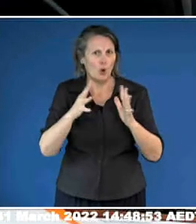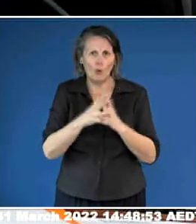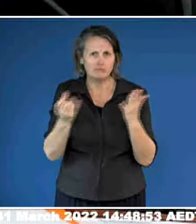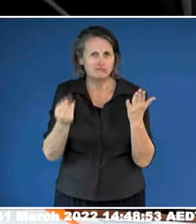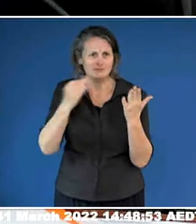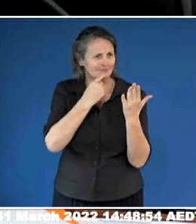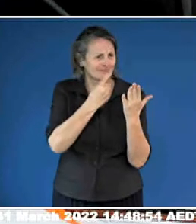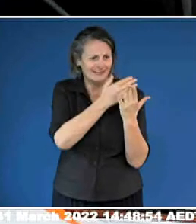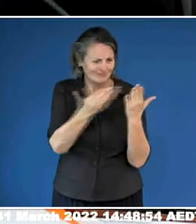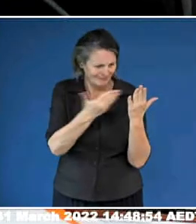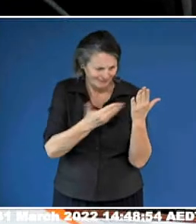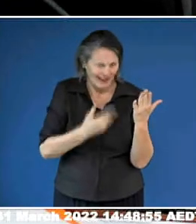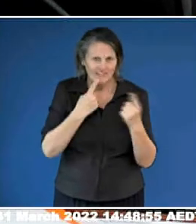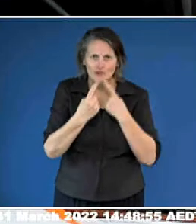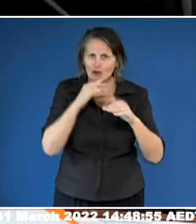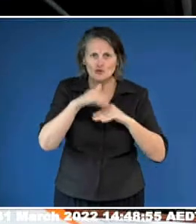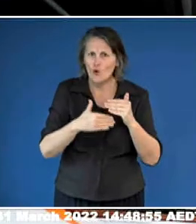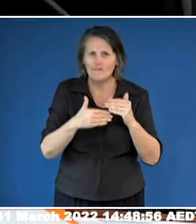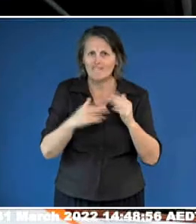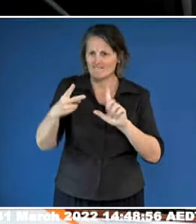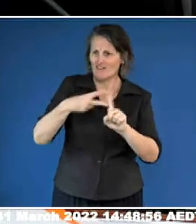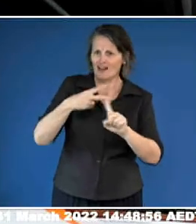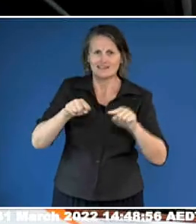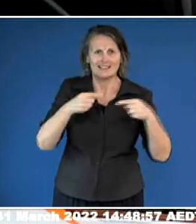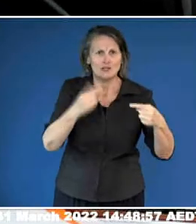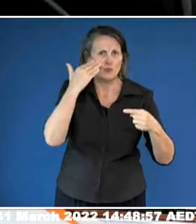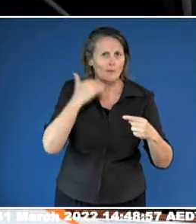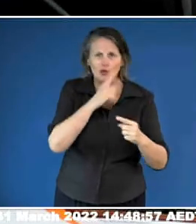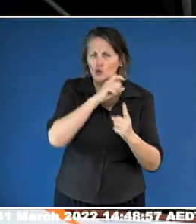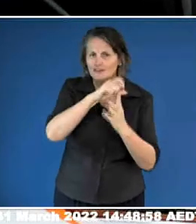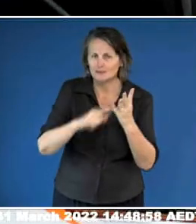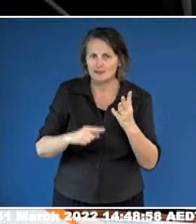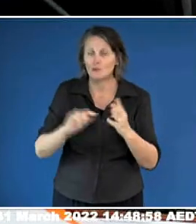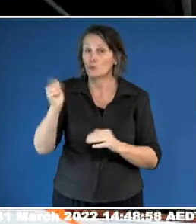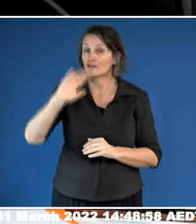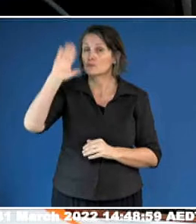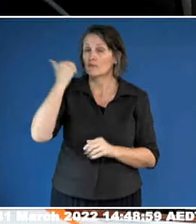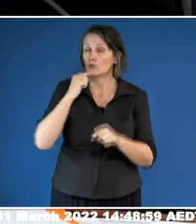protection. We spoke about this at the beginning of this Public hearing, back in